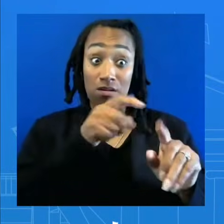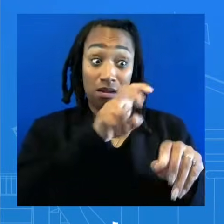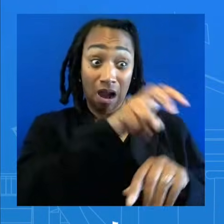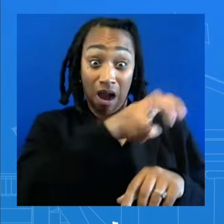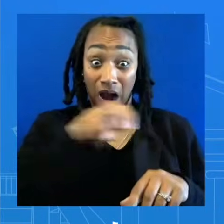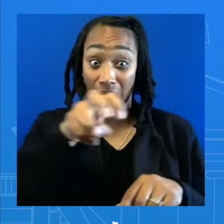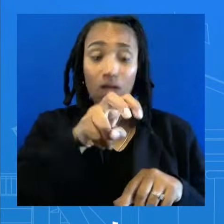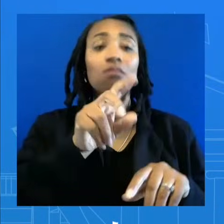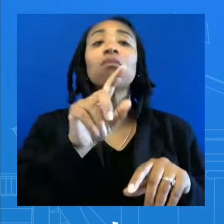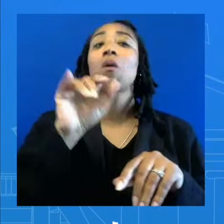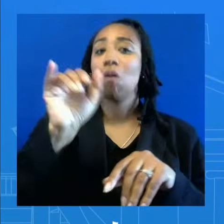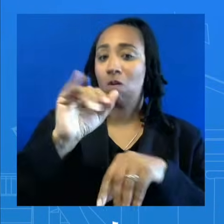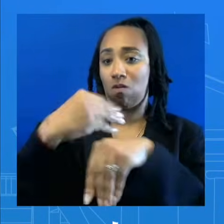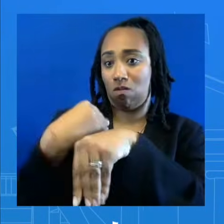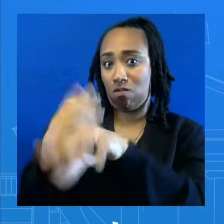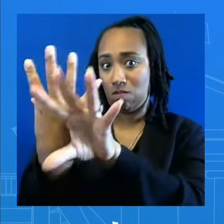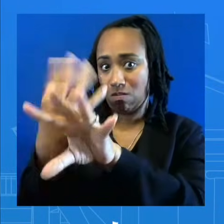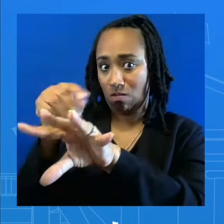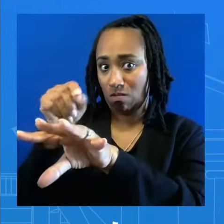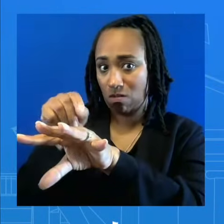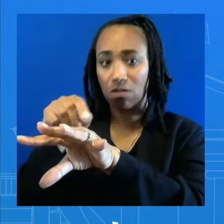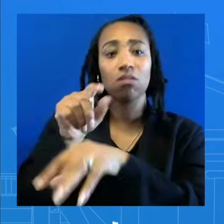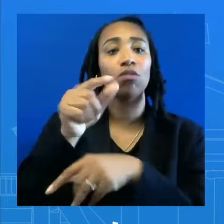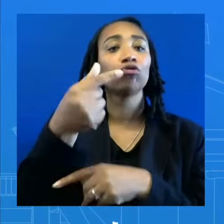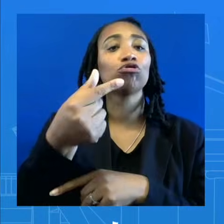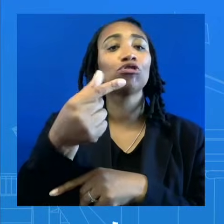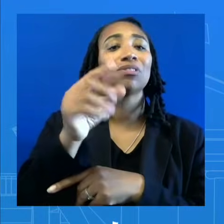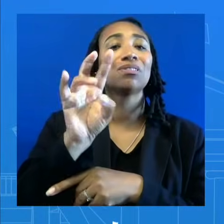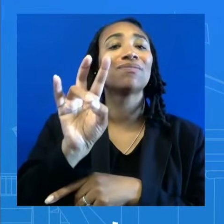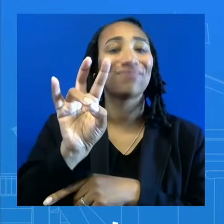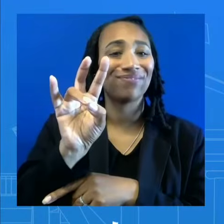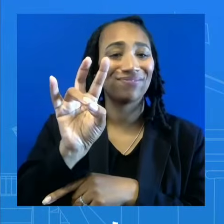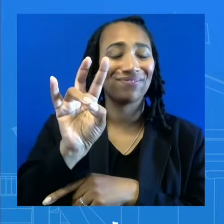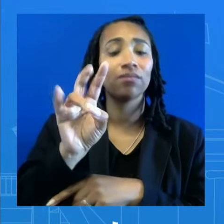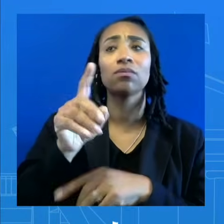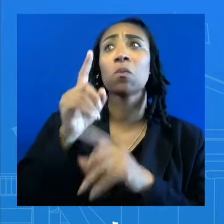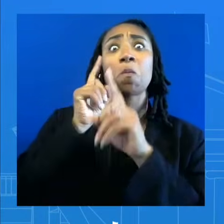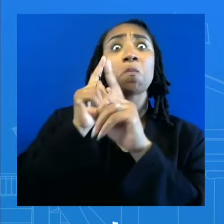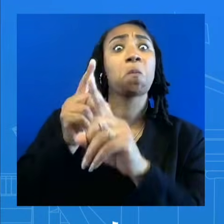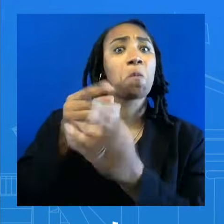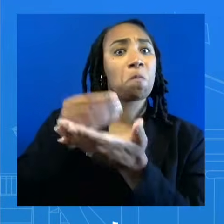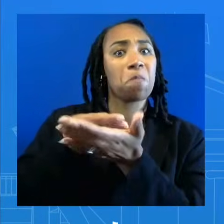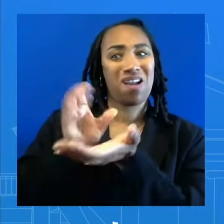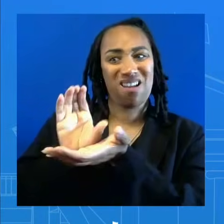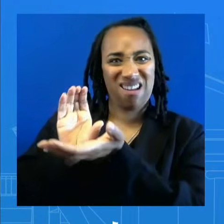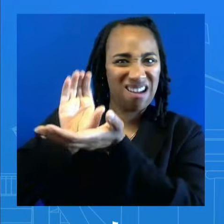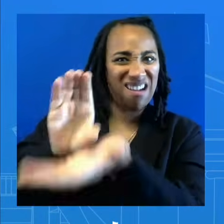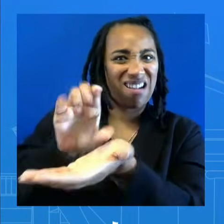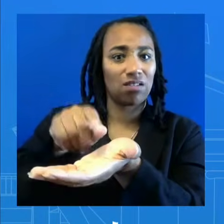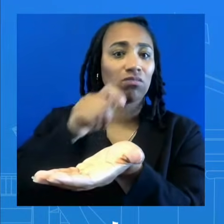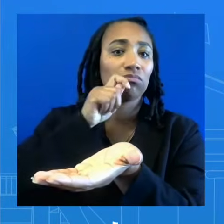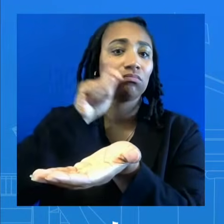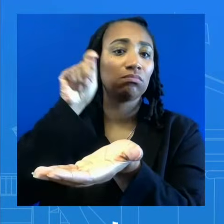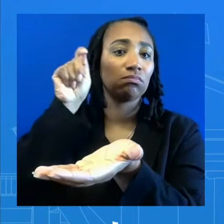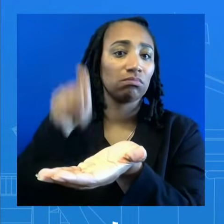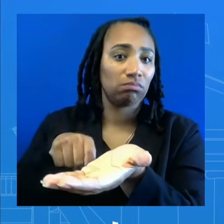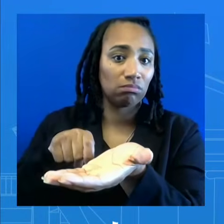that will provide economic support for Ukraine as part of the $50 billion G7 Extraordinary Revenue Acceleration loan effort.